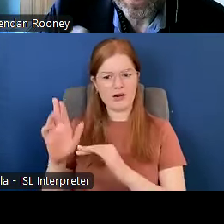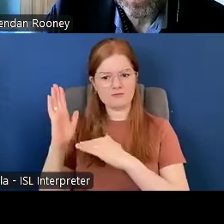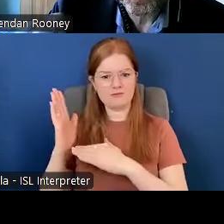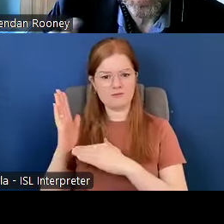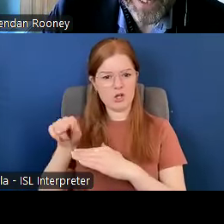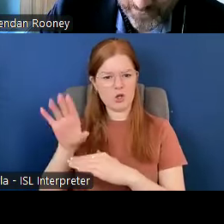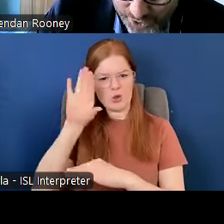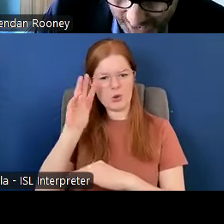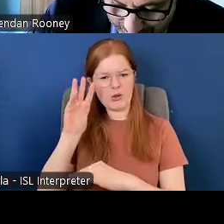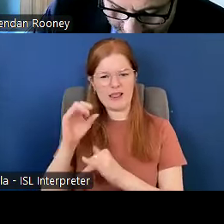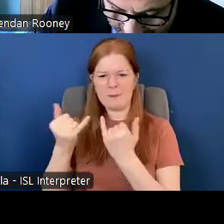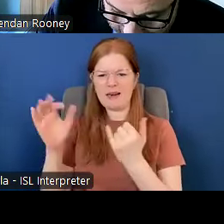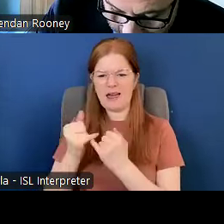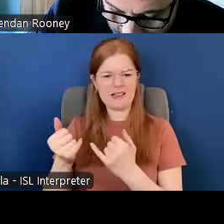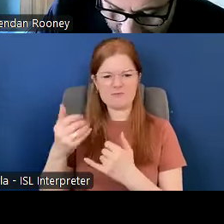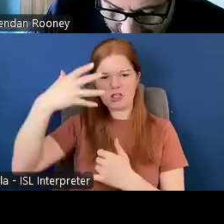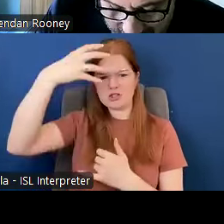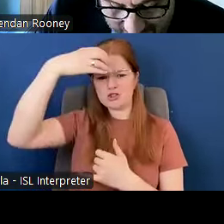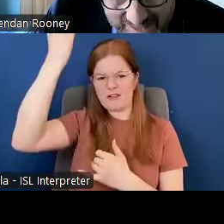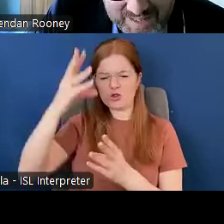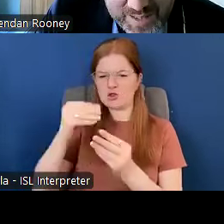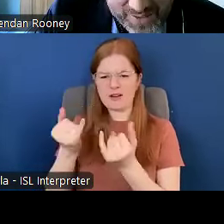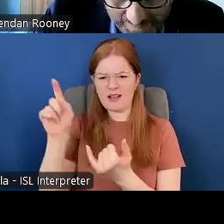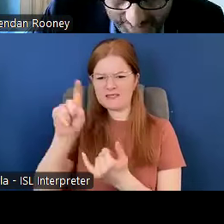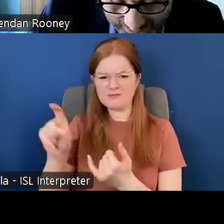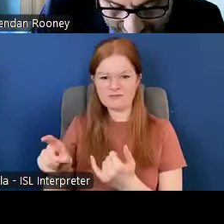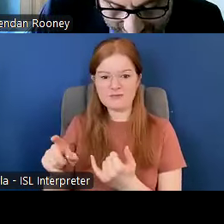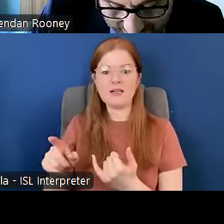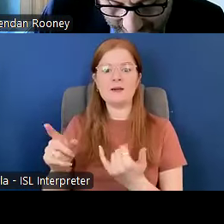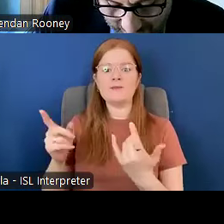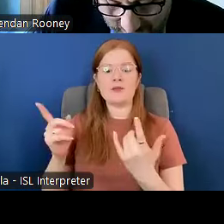bit like a Kenwood chef or something. This and similar embellishments in other